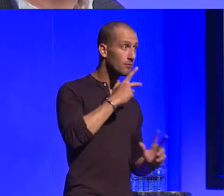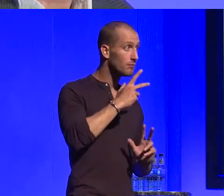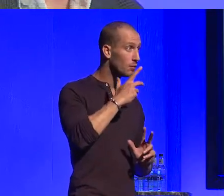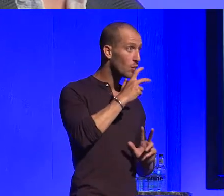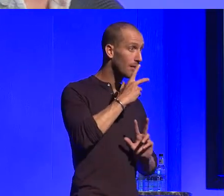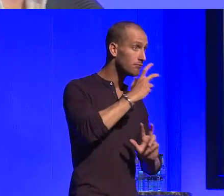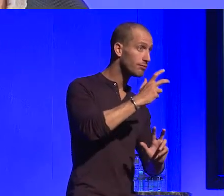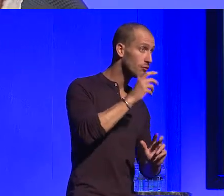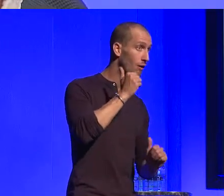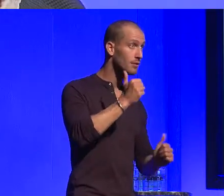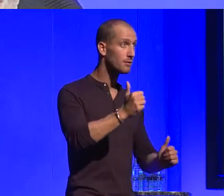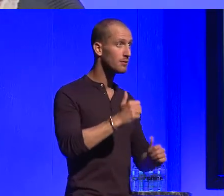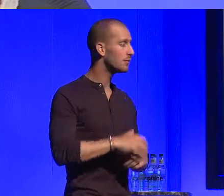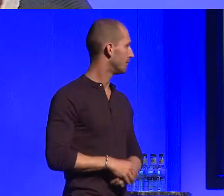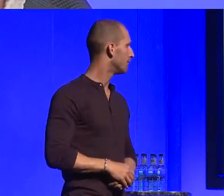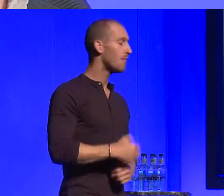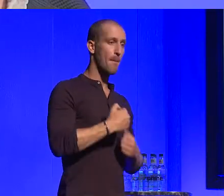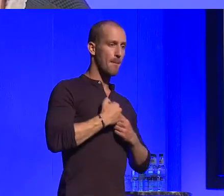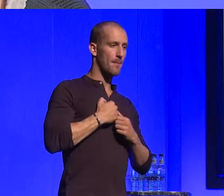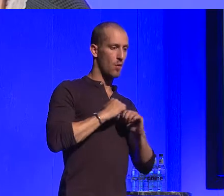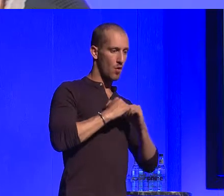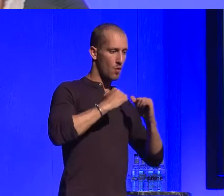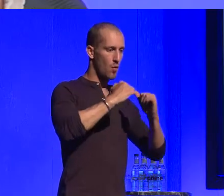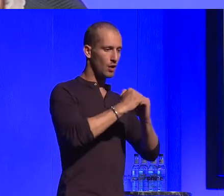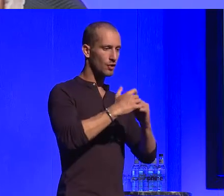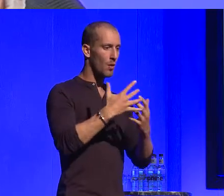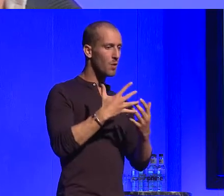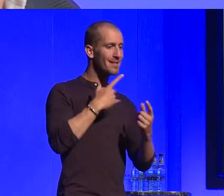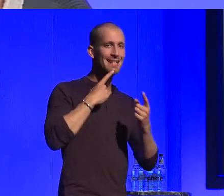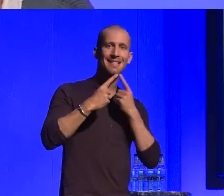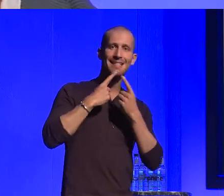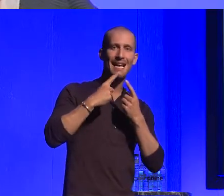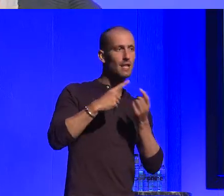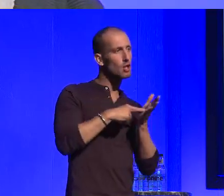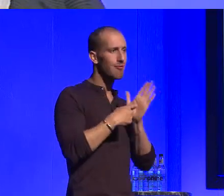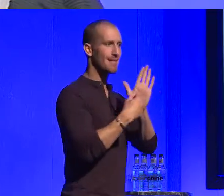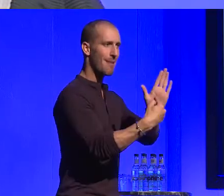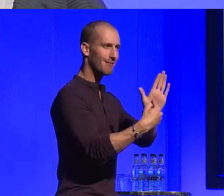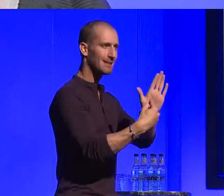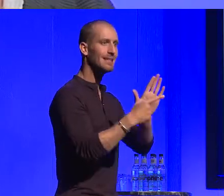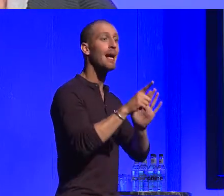Joe: We were part of a workshop on data transparency and participation, and given the nature of